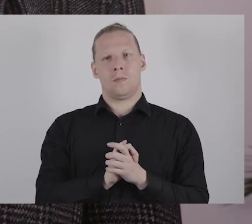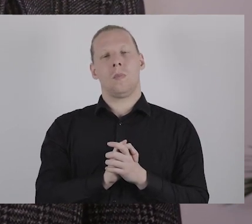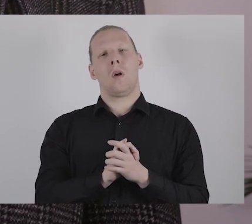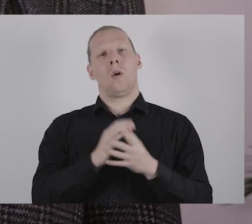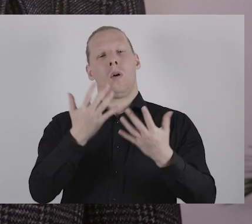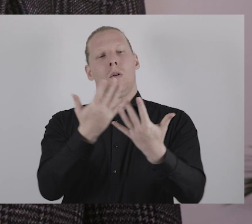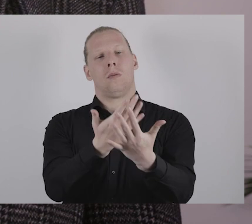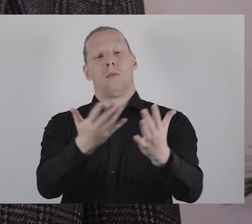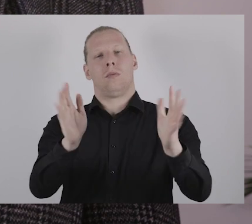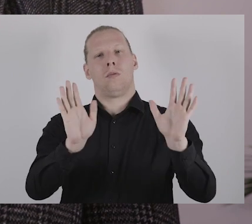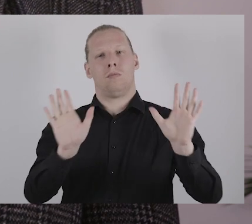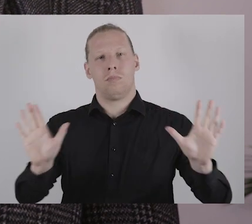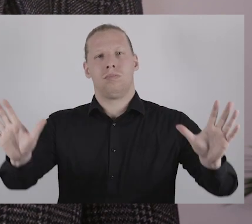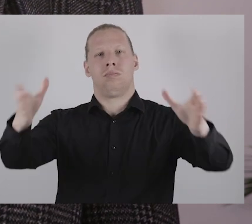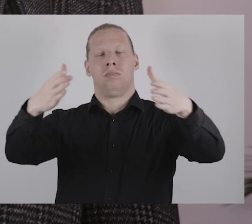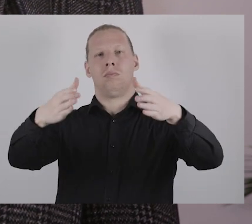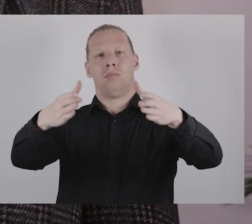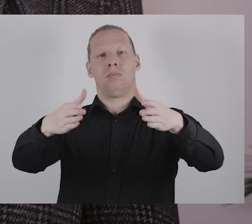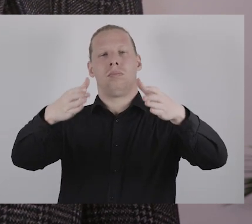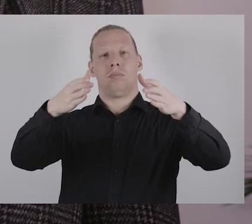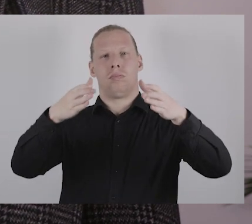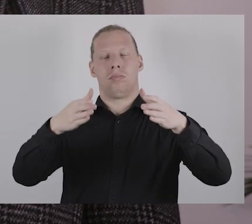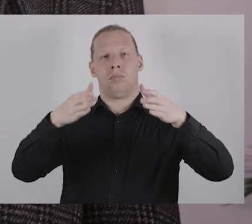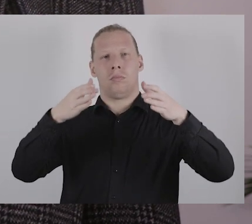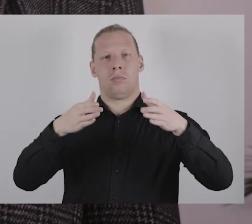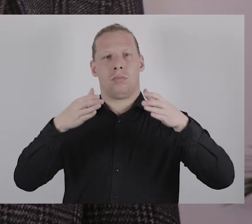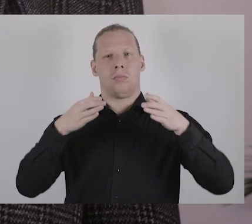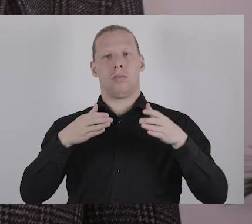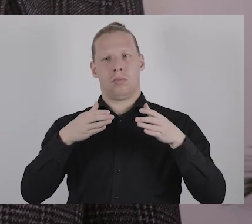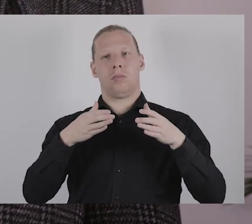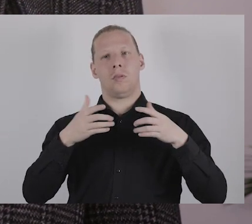And with the hook, we pull you in to this space.